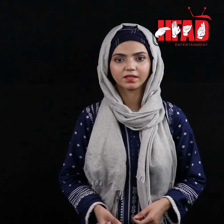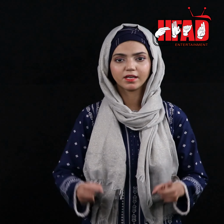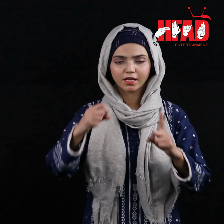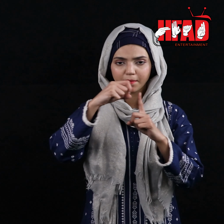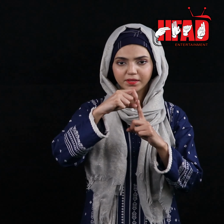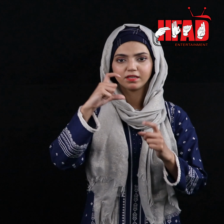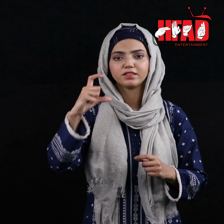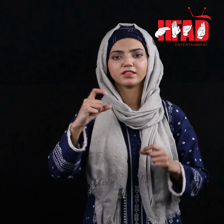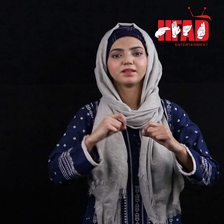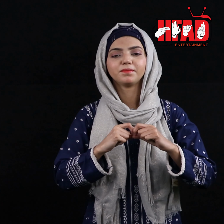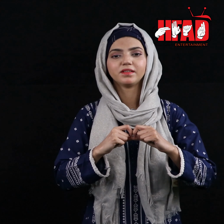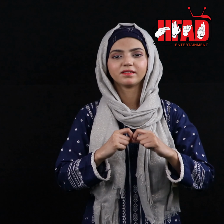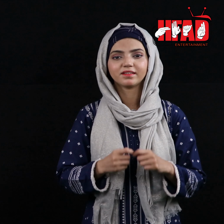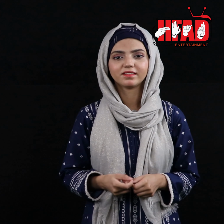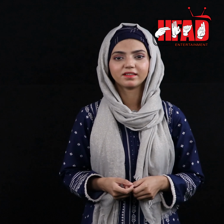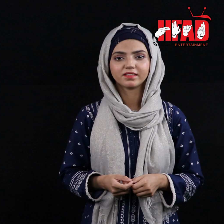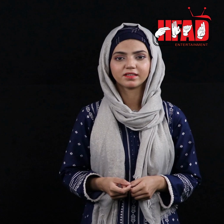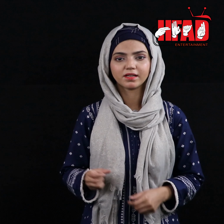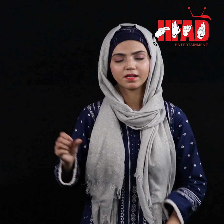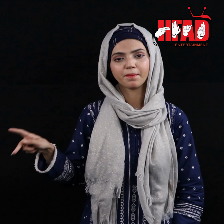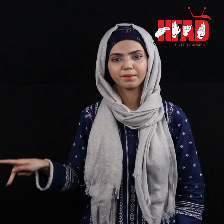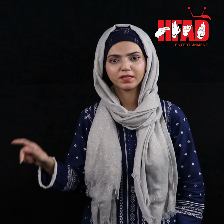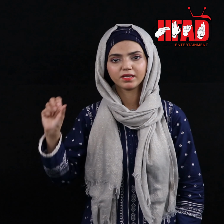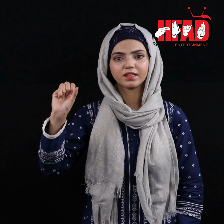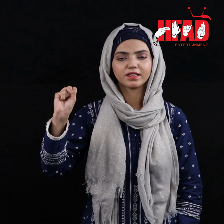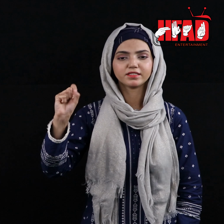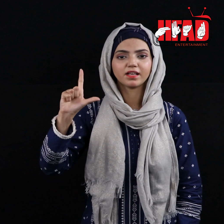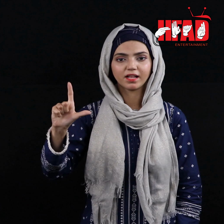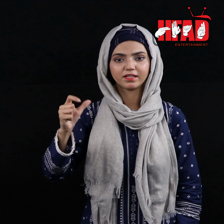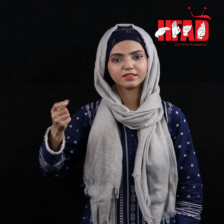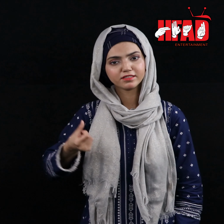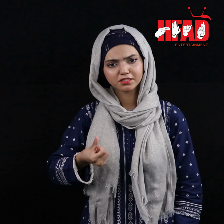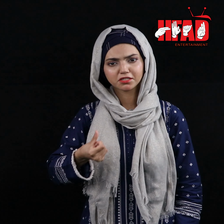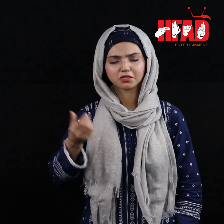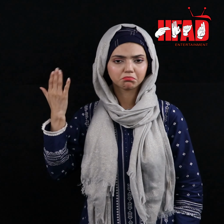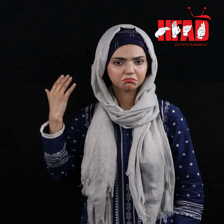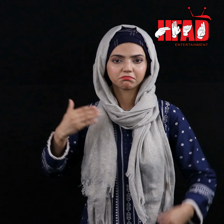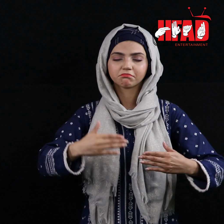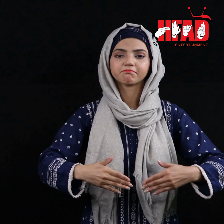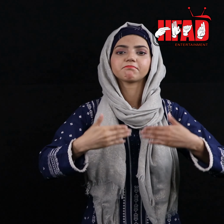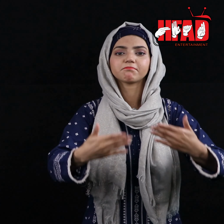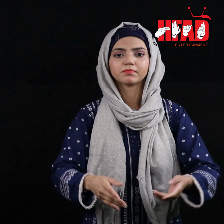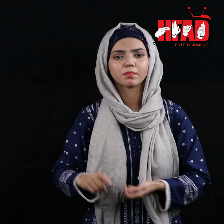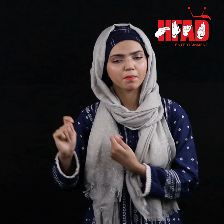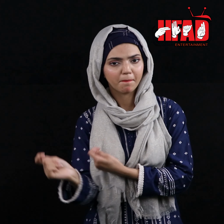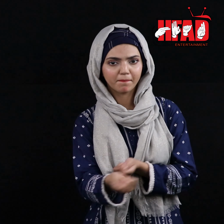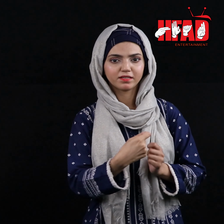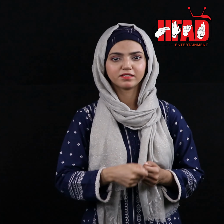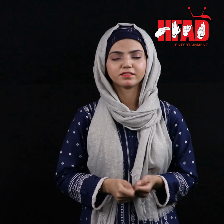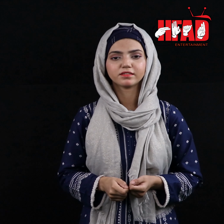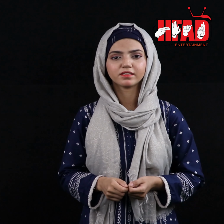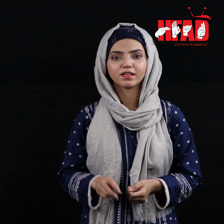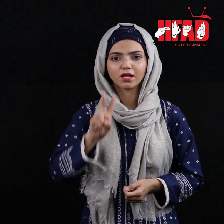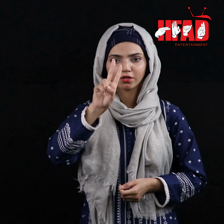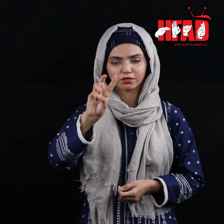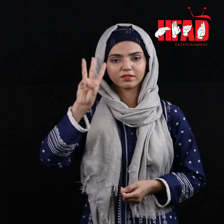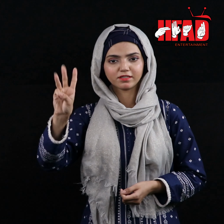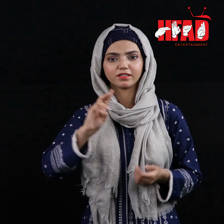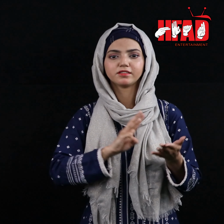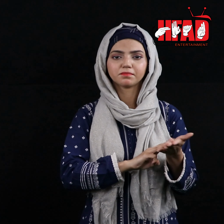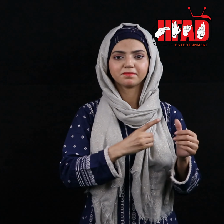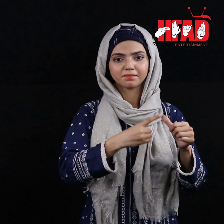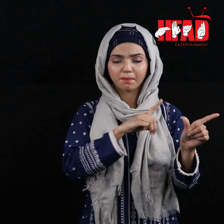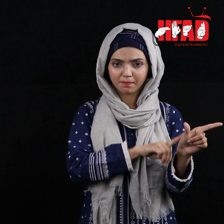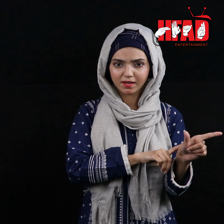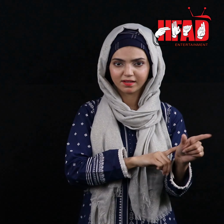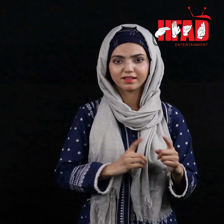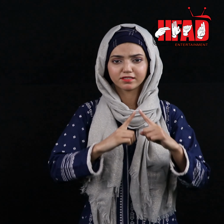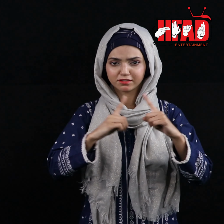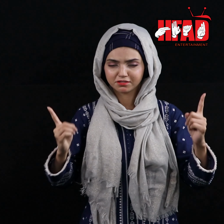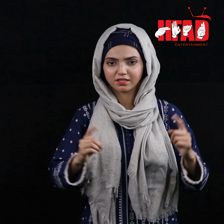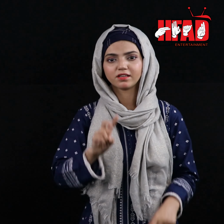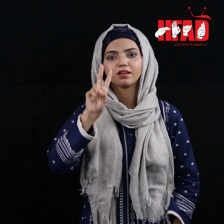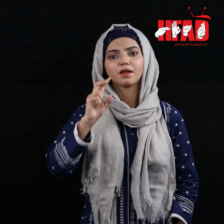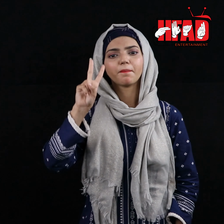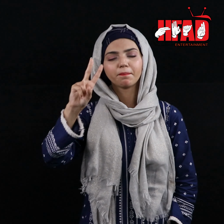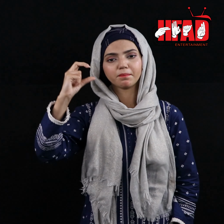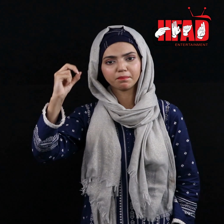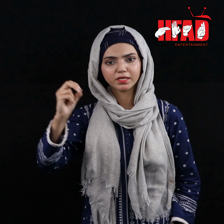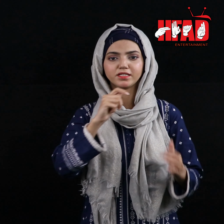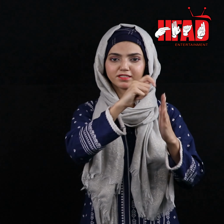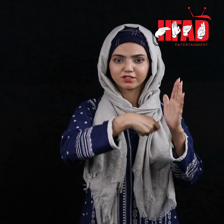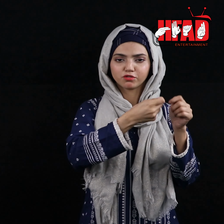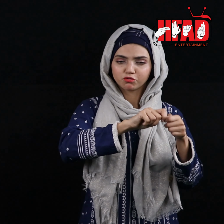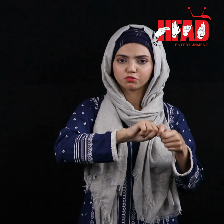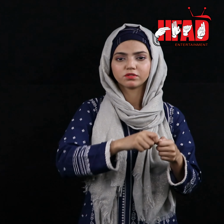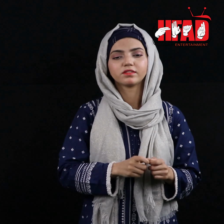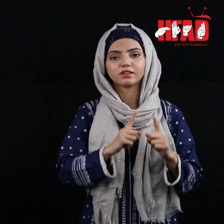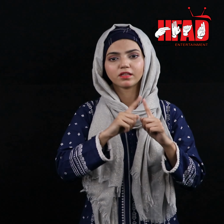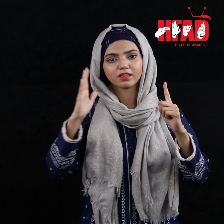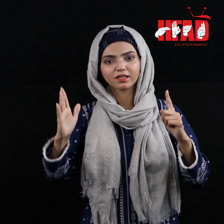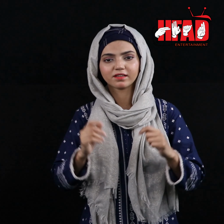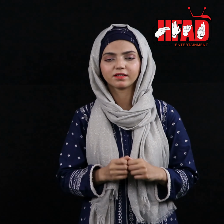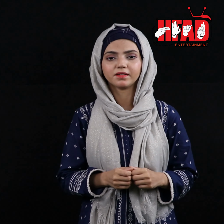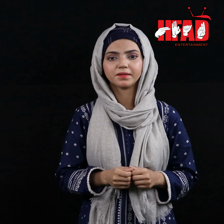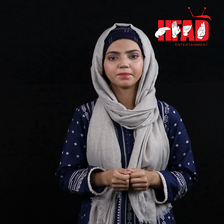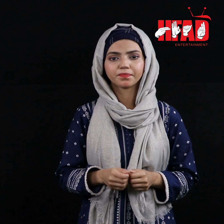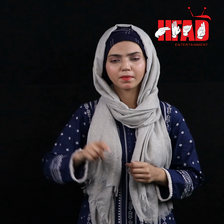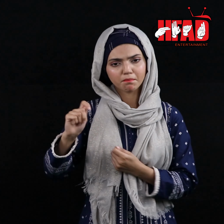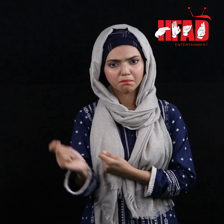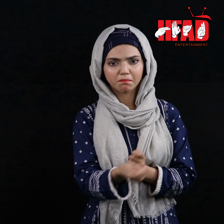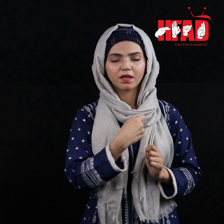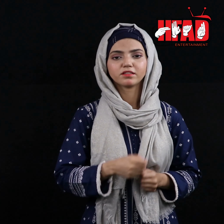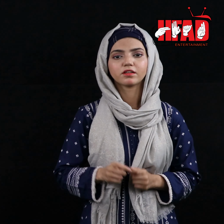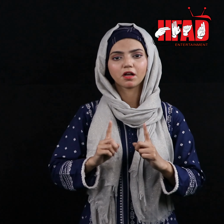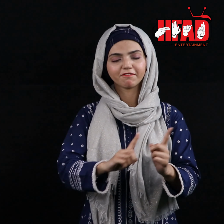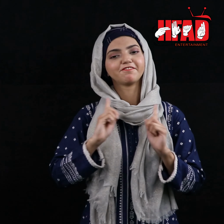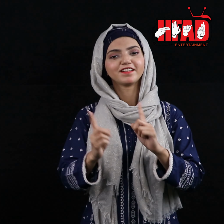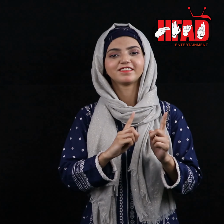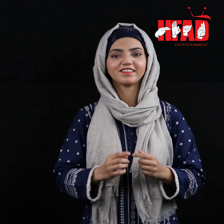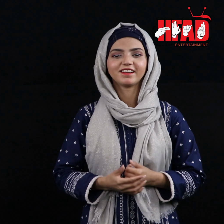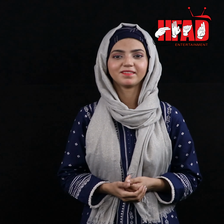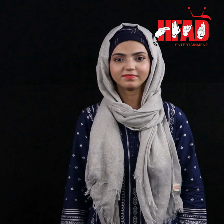The PCB has decided to hold PSL 6's postponed matches between May 23 and June 20.